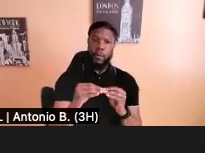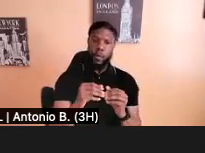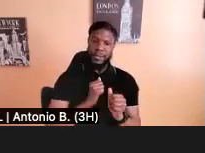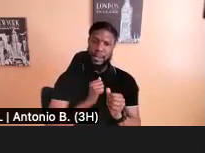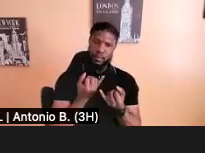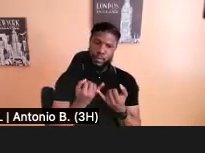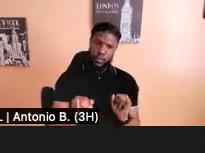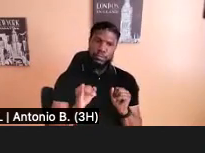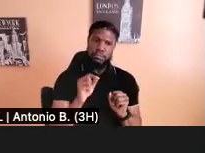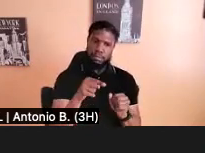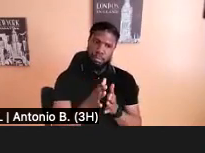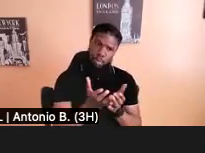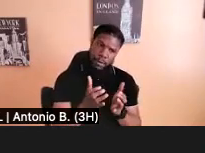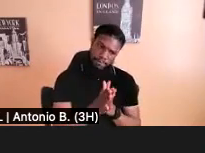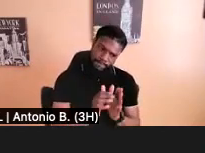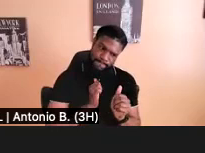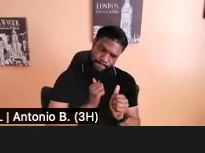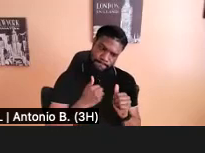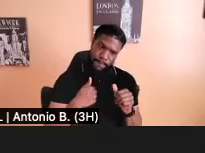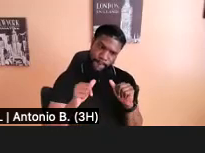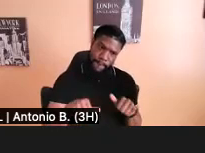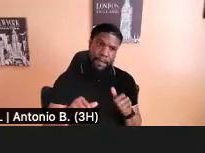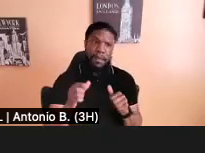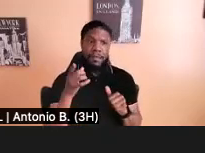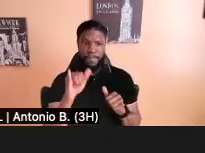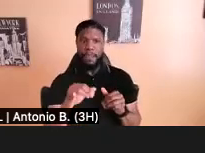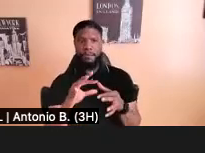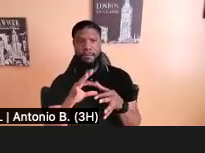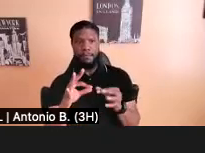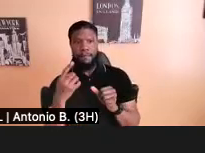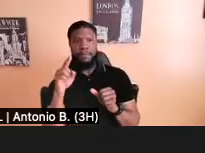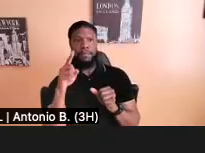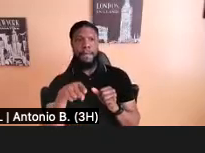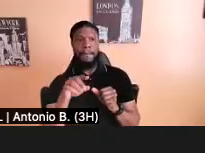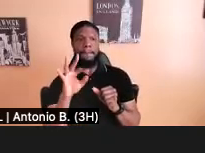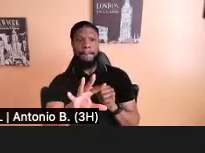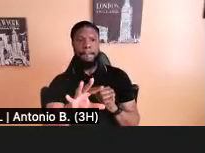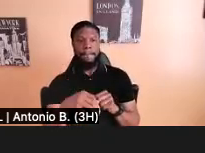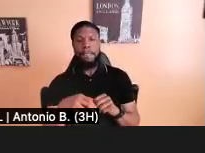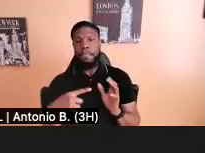"Your growth in blank shows me you might be ready to..." This is intended to show